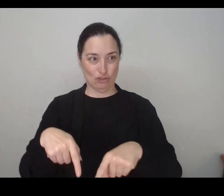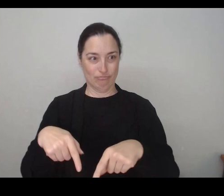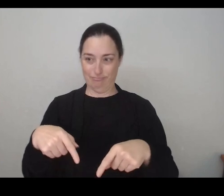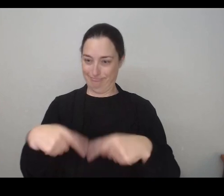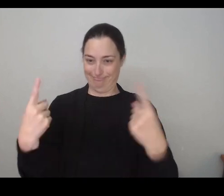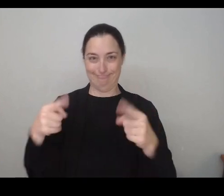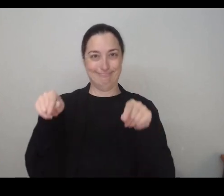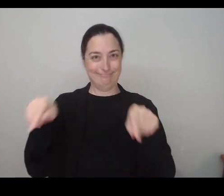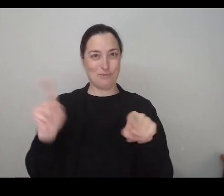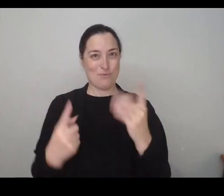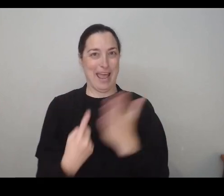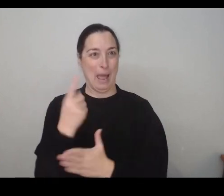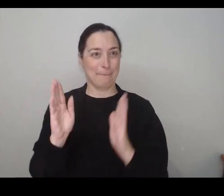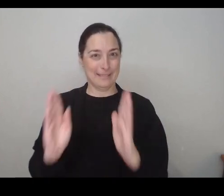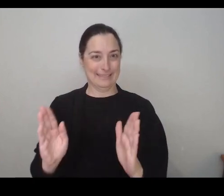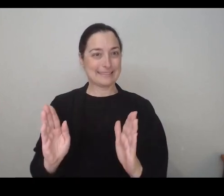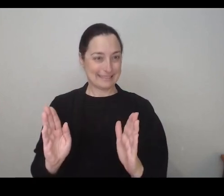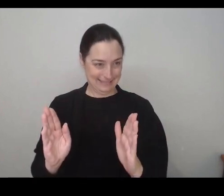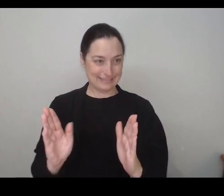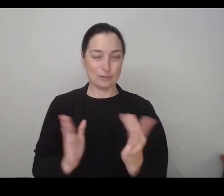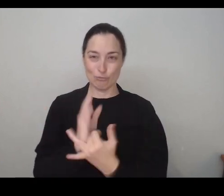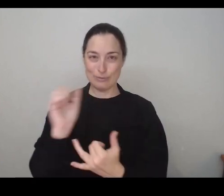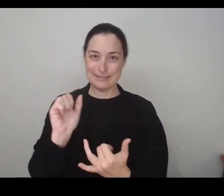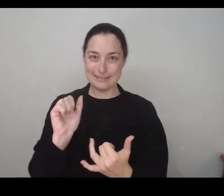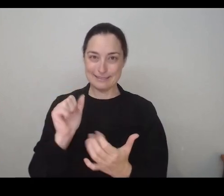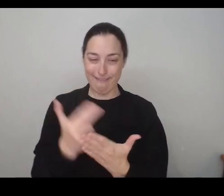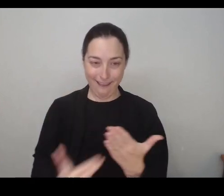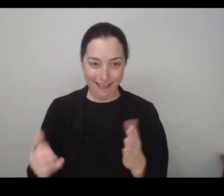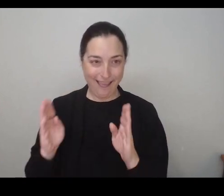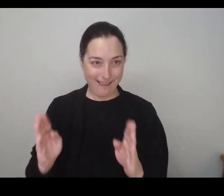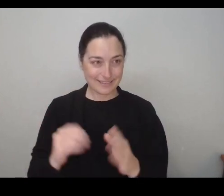in Gauguin's art in a very short period of time in 1888,